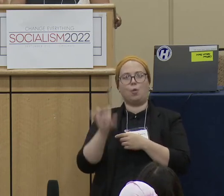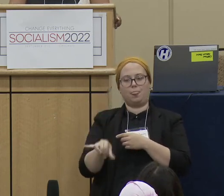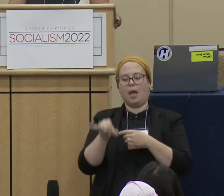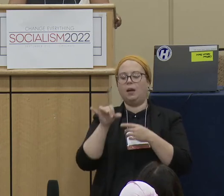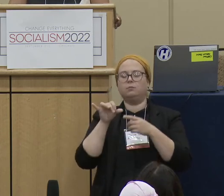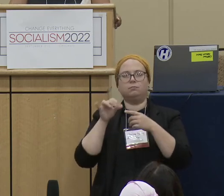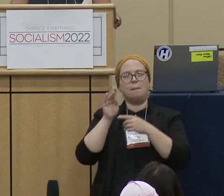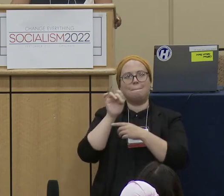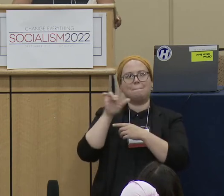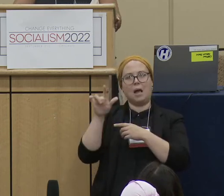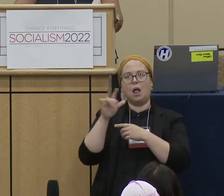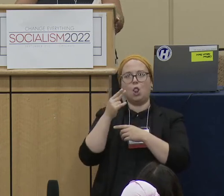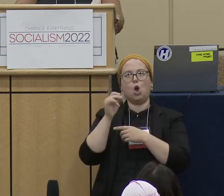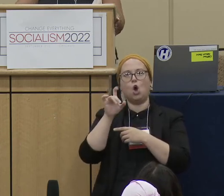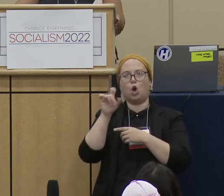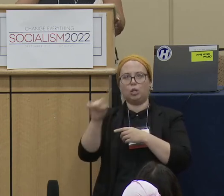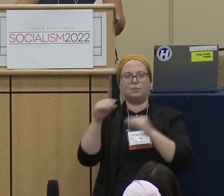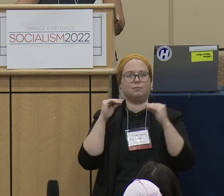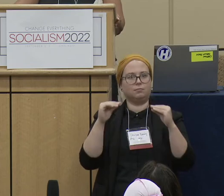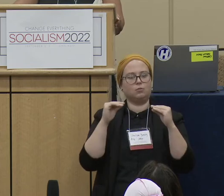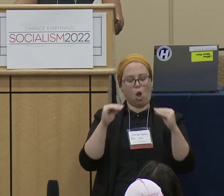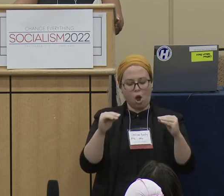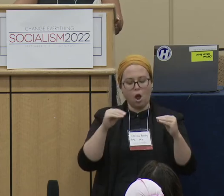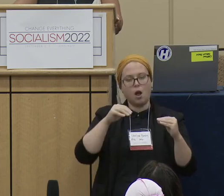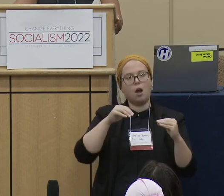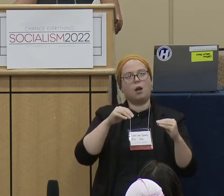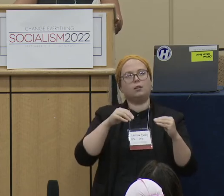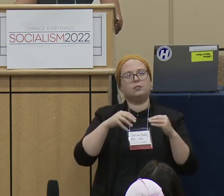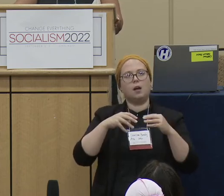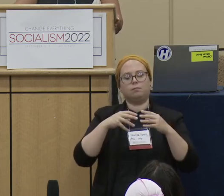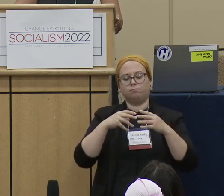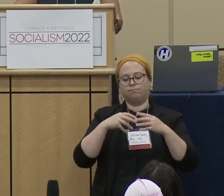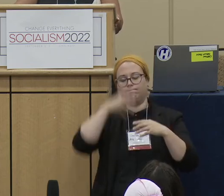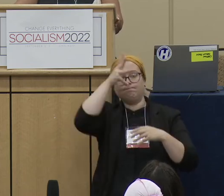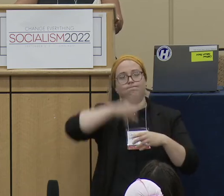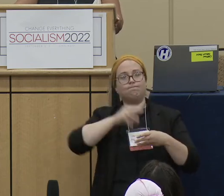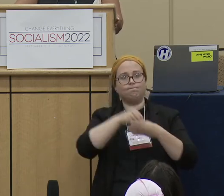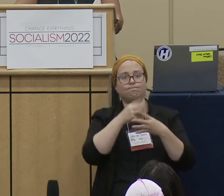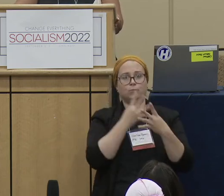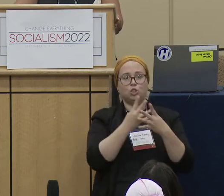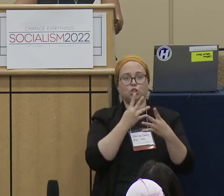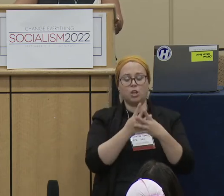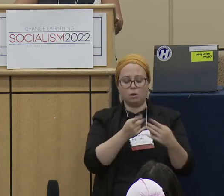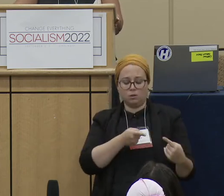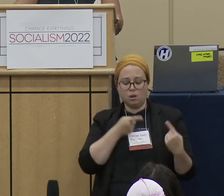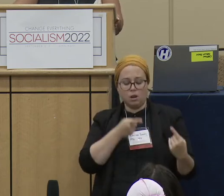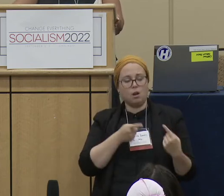prison where Bell Hooks was taught, you know, as